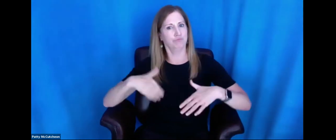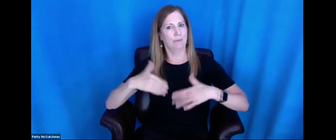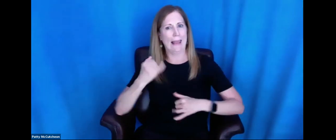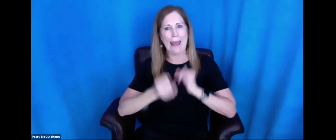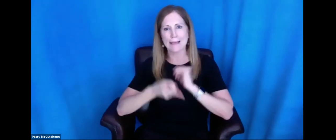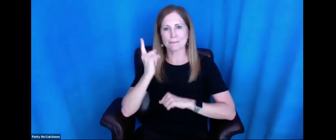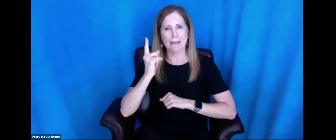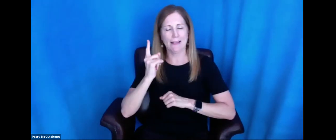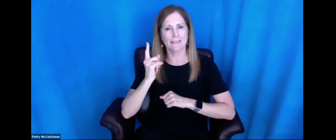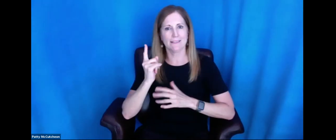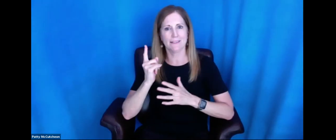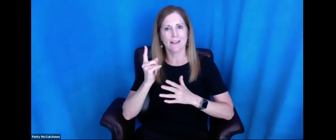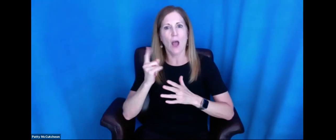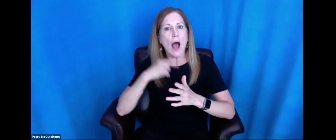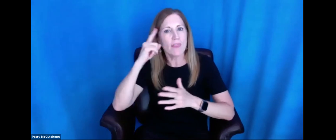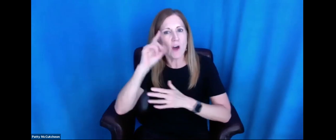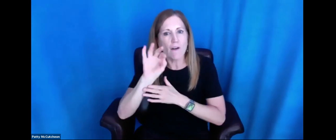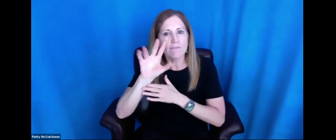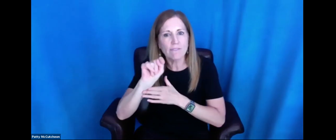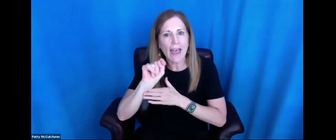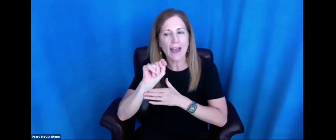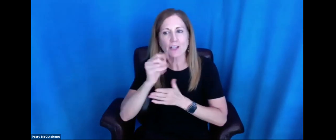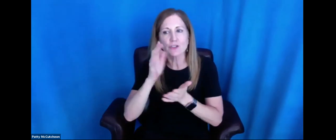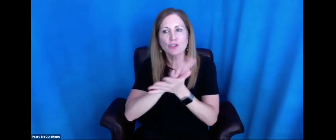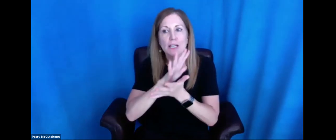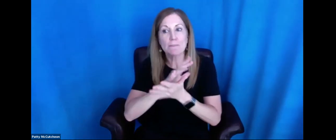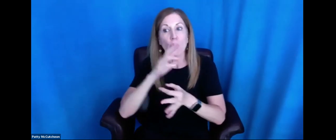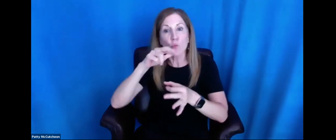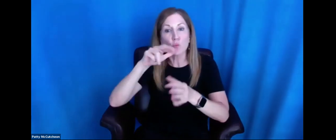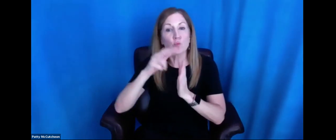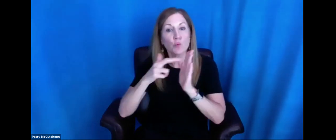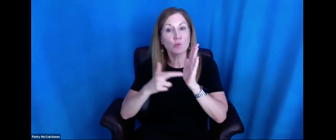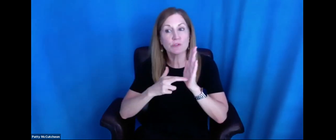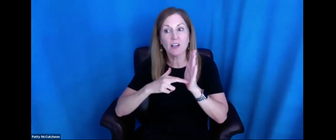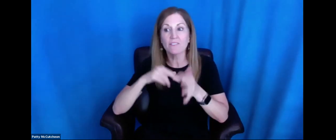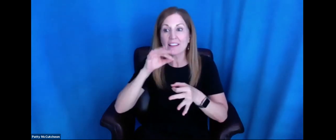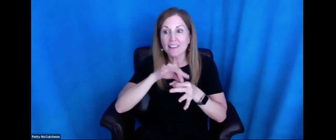I thought you were referring to fact sheets about the rules of the elections, registration and voting and so